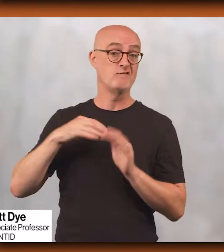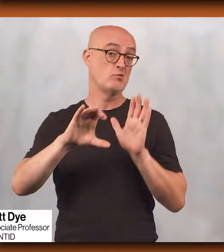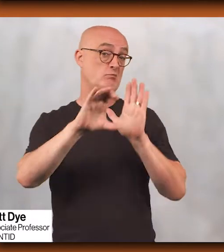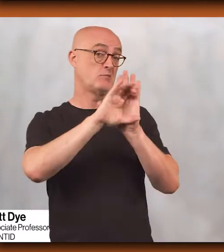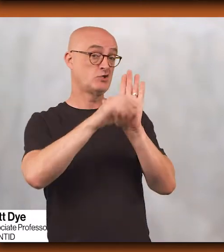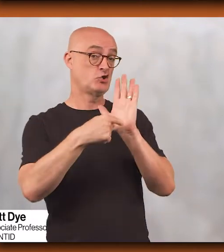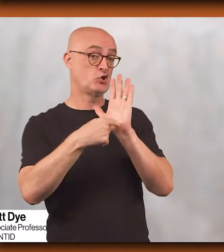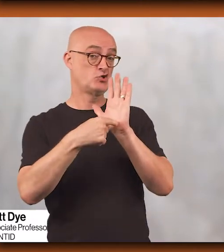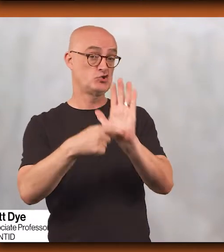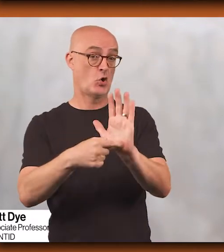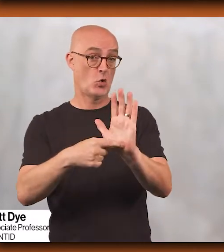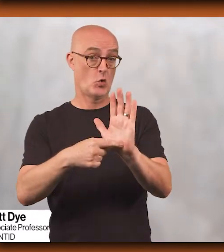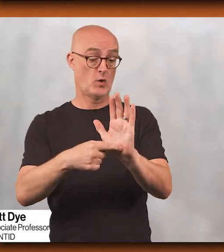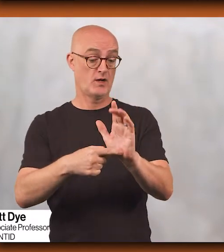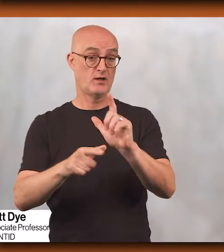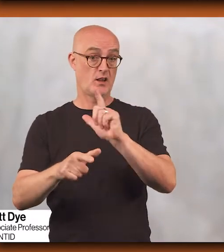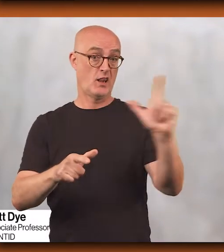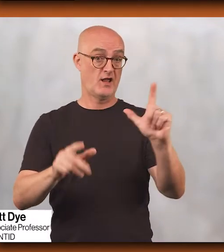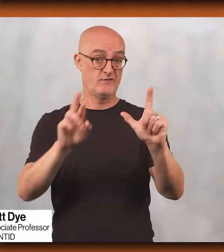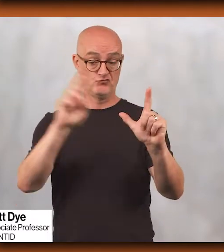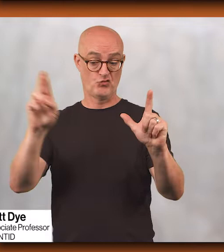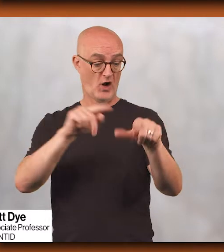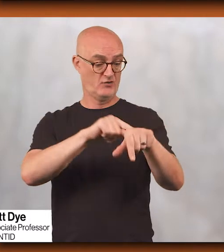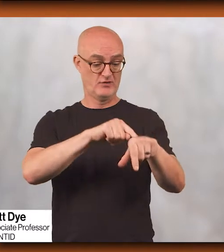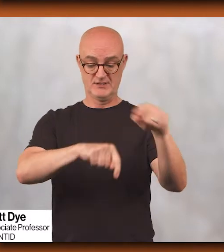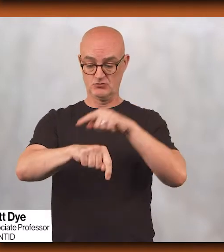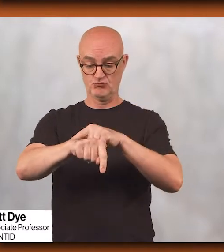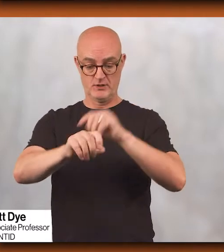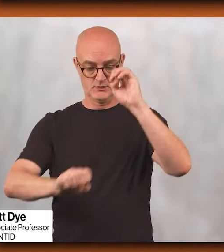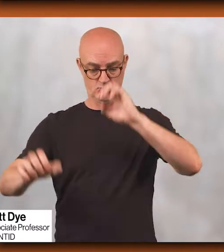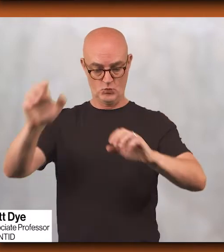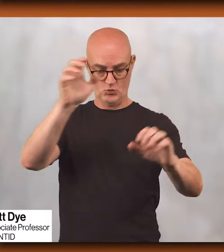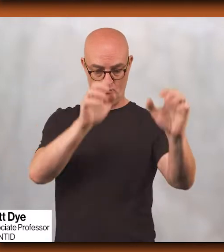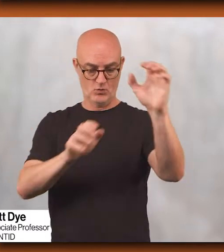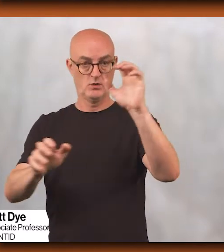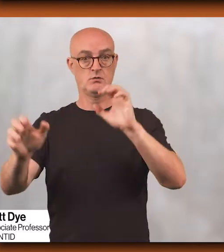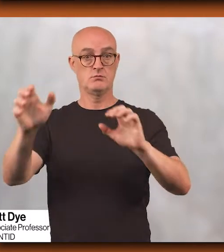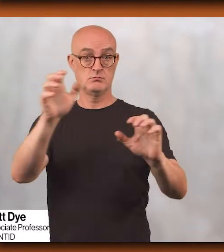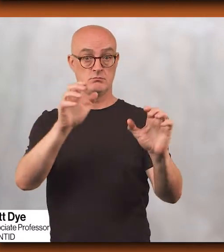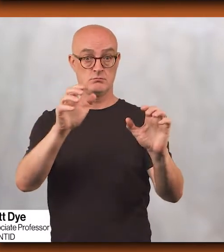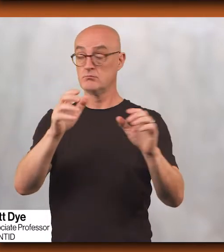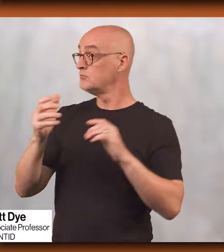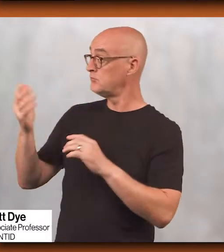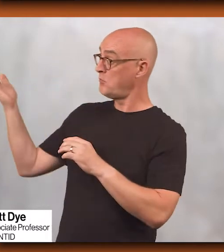showing the trajectories for the left and right wrists, and then on the right, we have a time series